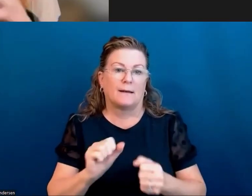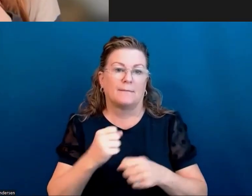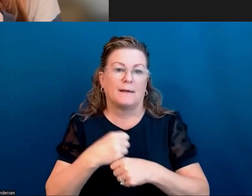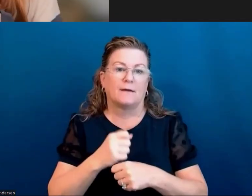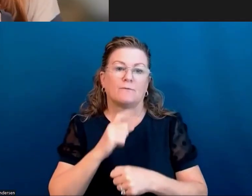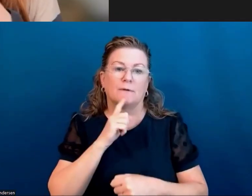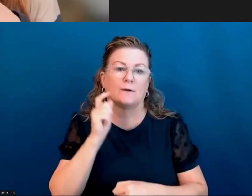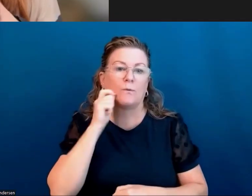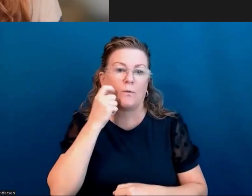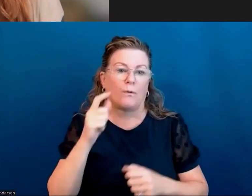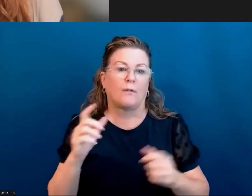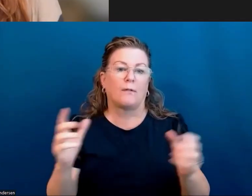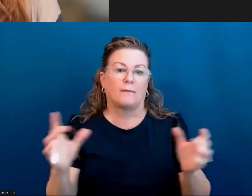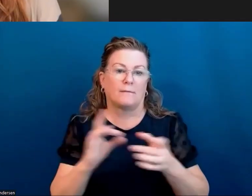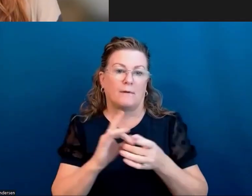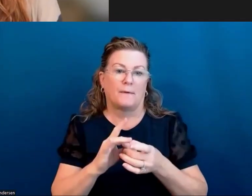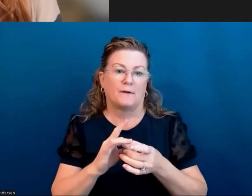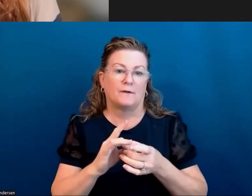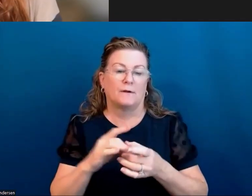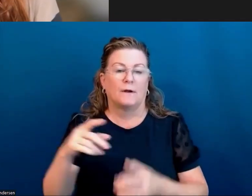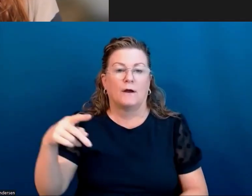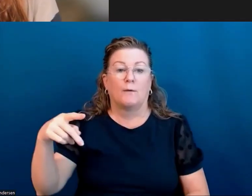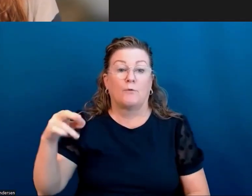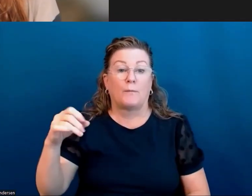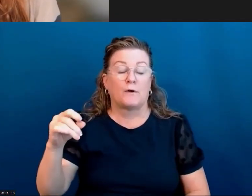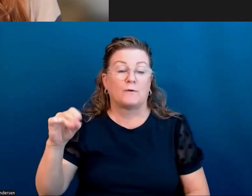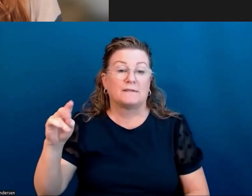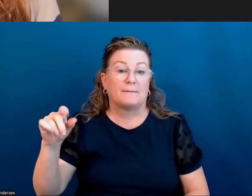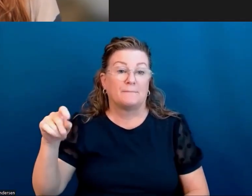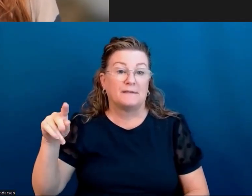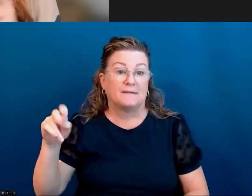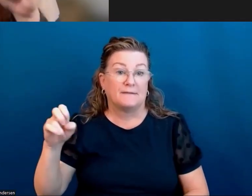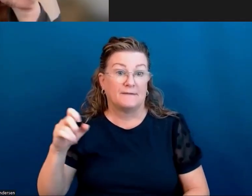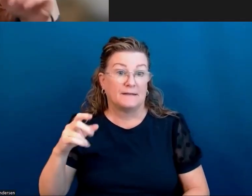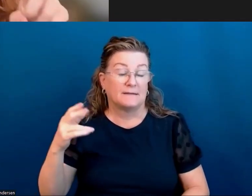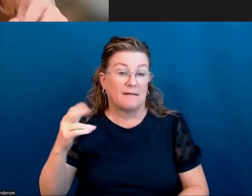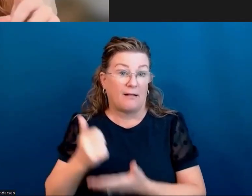combination. Like, if proprioceptive is really helpful for them, they need to move their body, but they're super